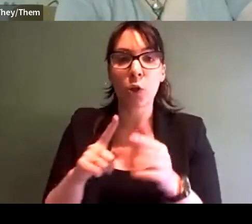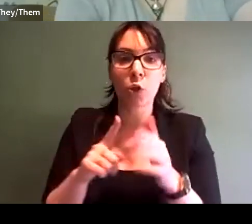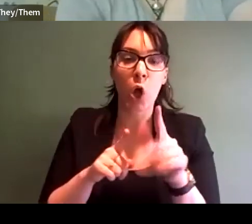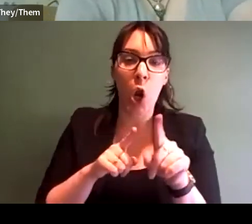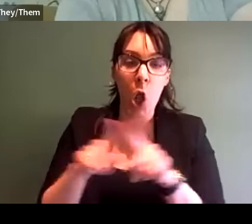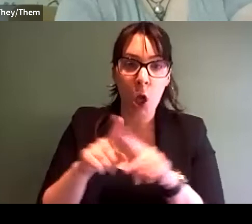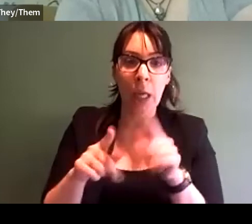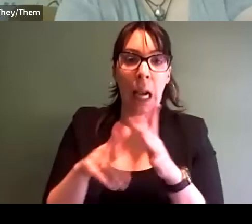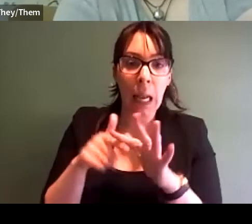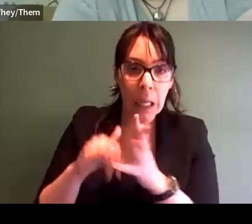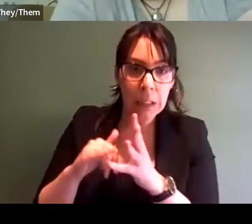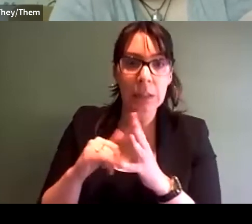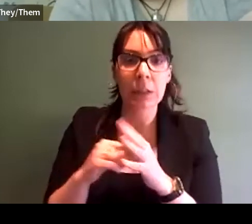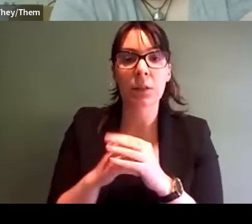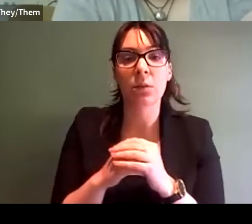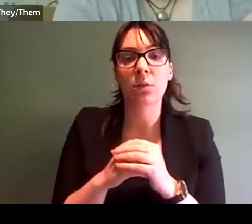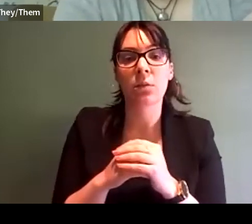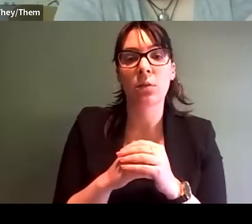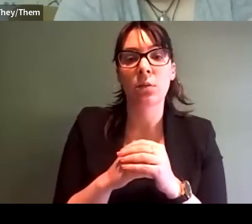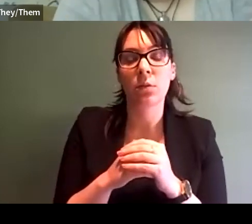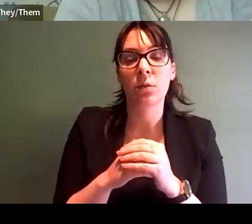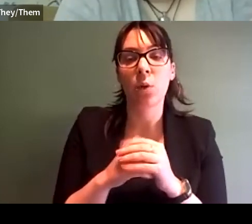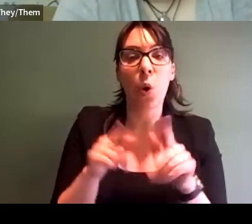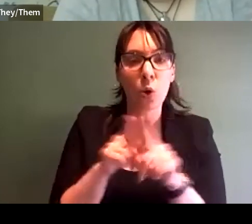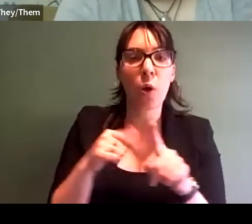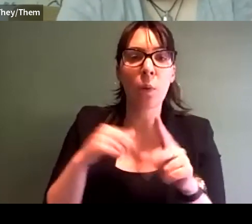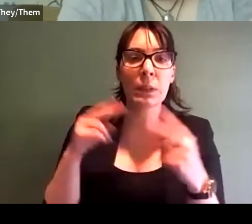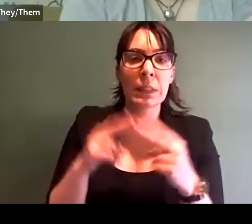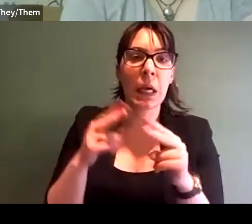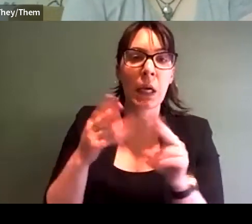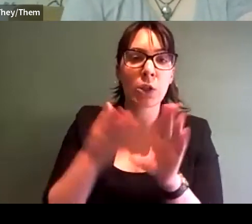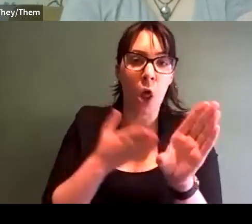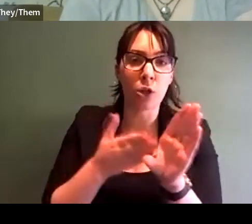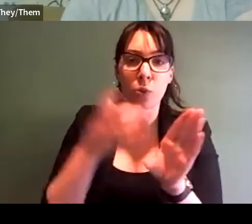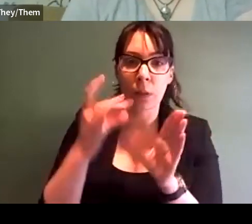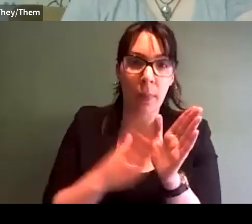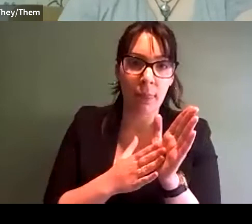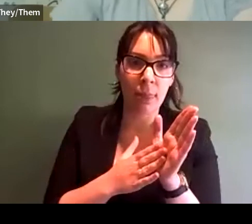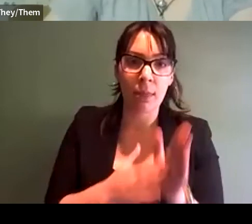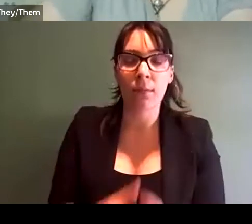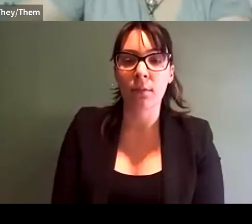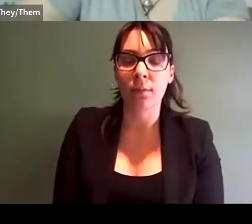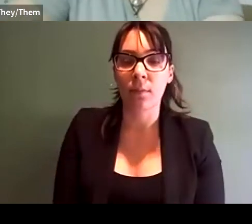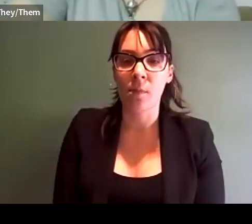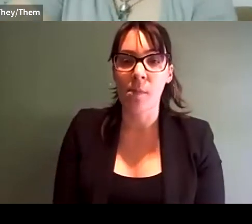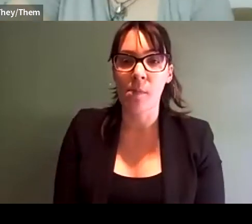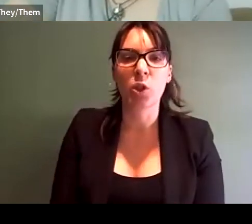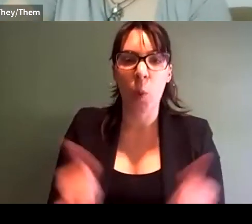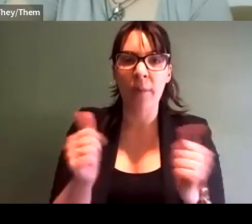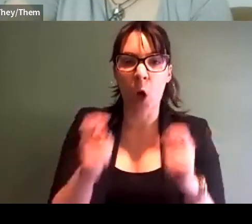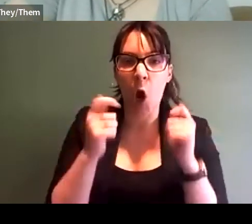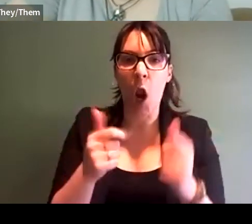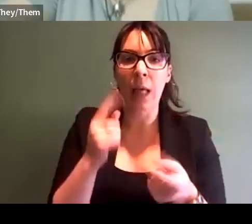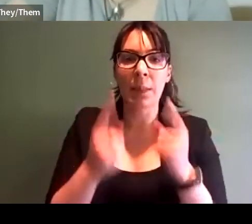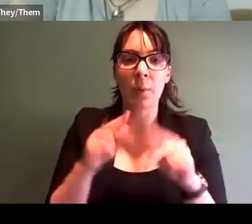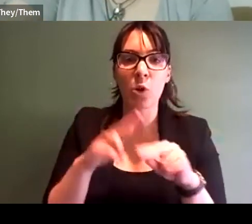And as well. Prior to that I was seeing a psychologist once a once a month in my earlier years. And so there would be I think I'd finish up early on a Friday.